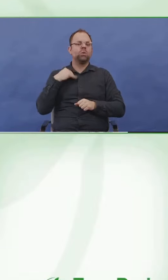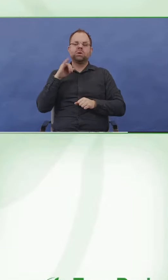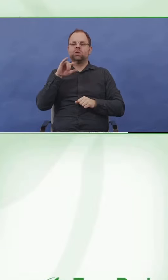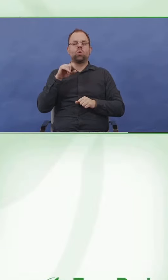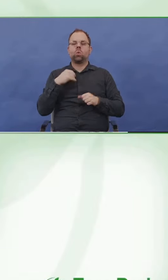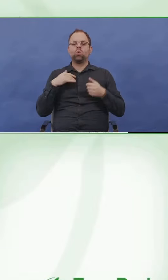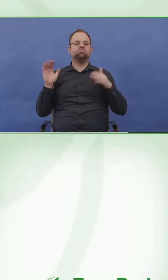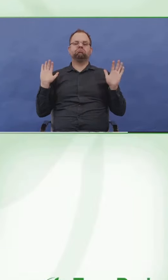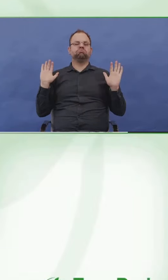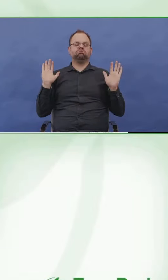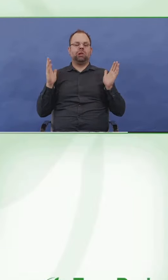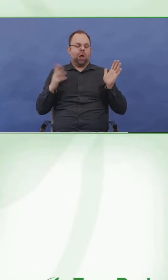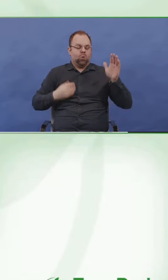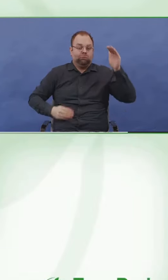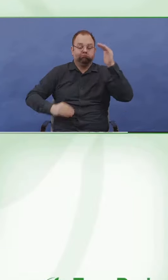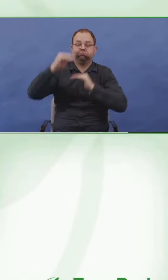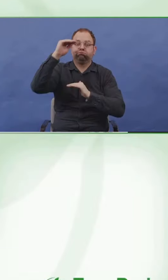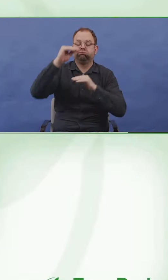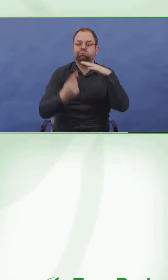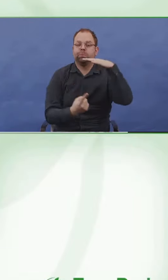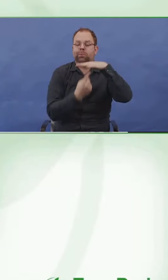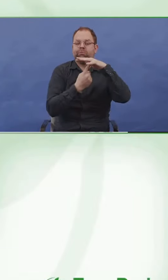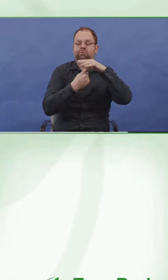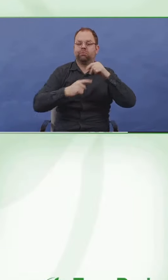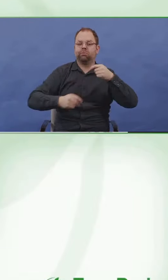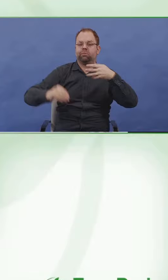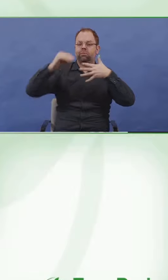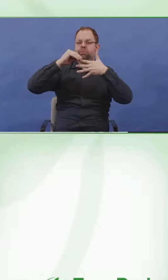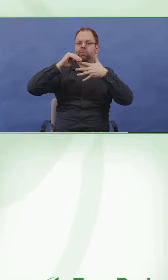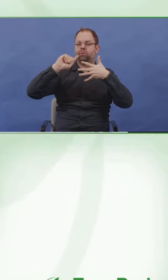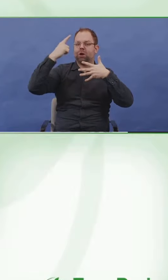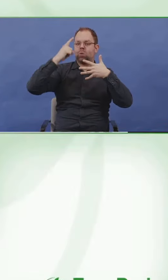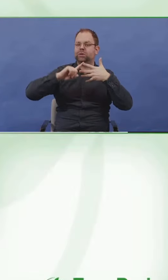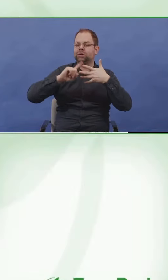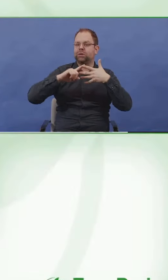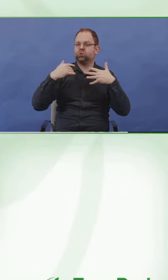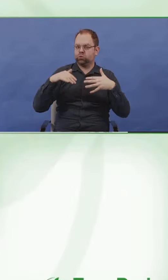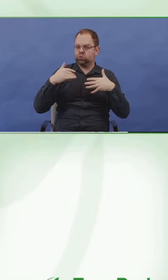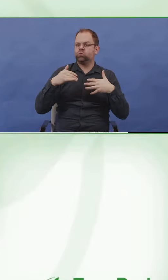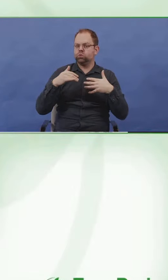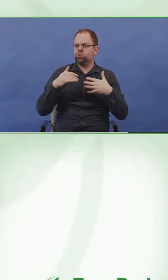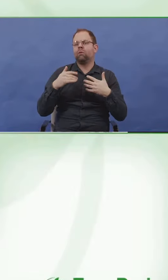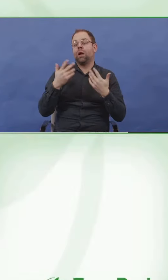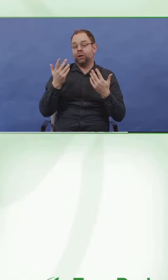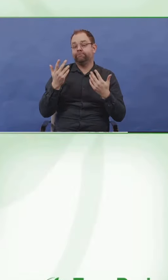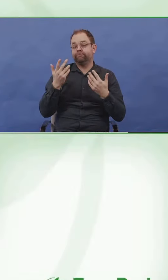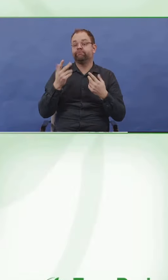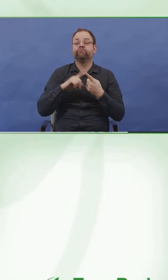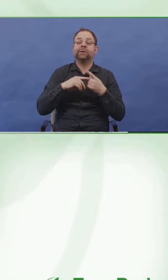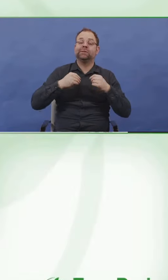It has been addressed at the very beginning. If it is well done, it is unemployment niche.